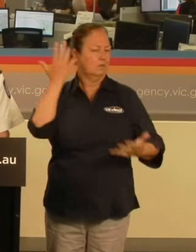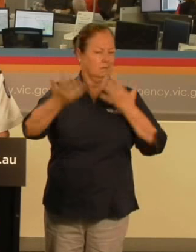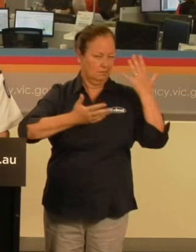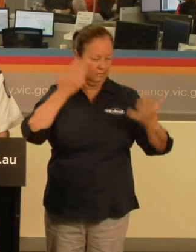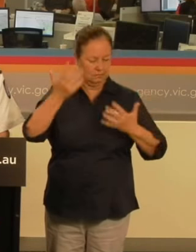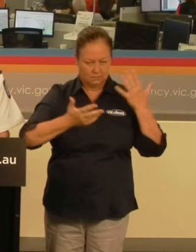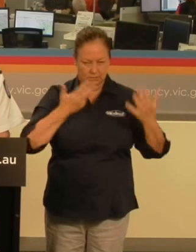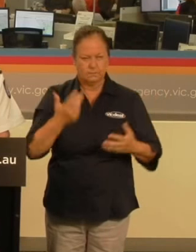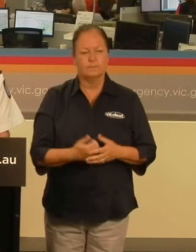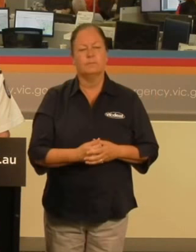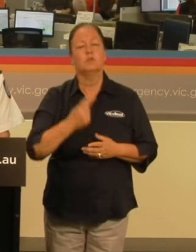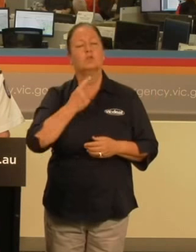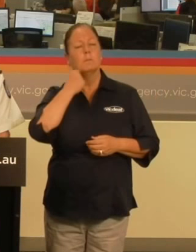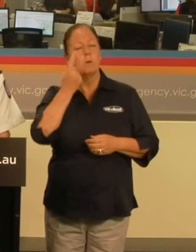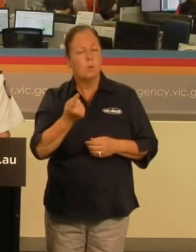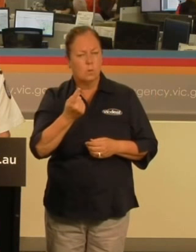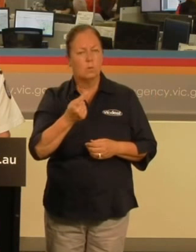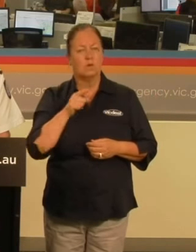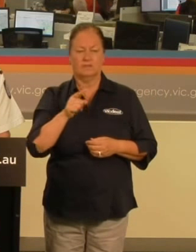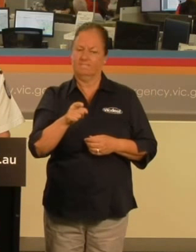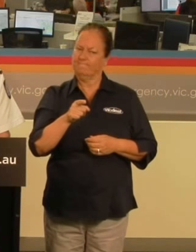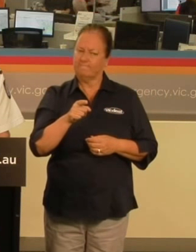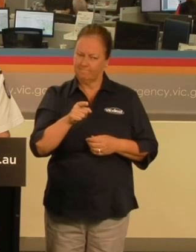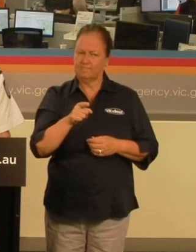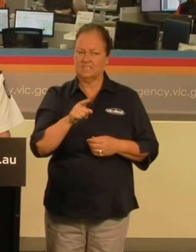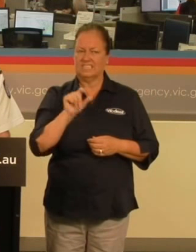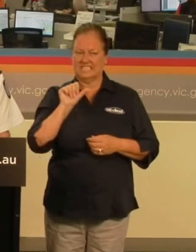districts with severe fire danger and six total fire ban districts which are